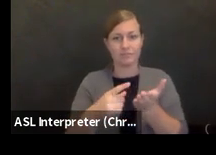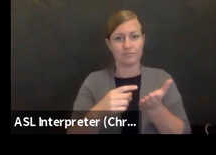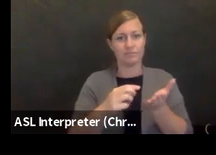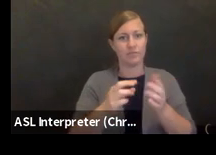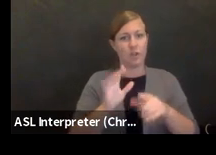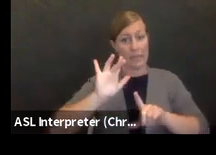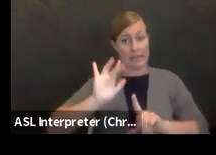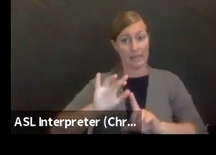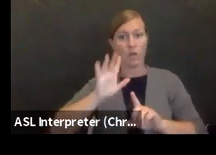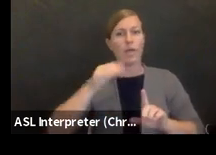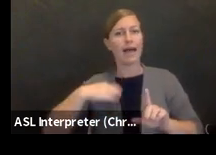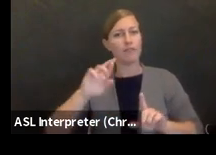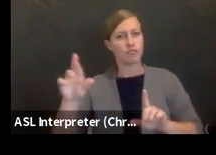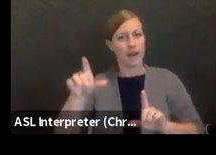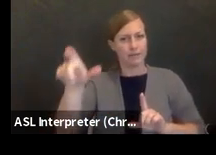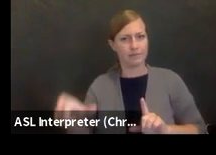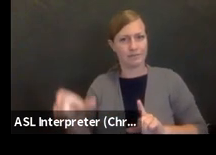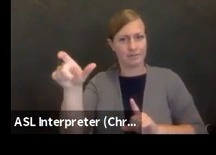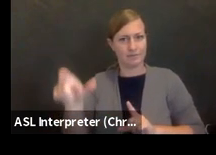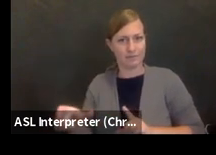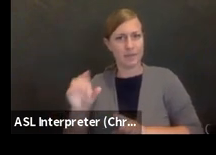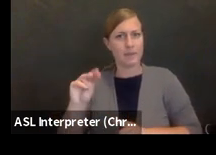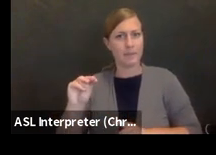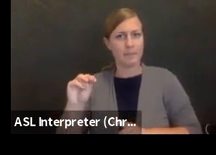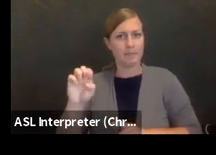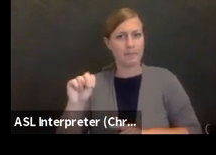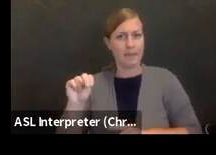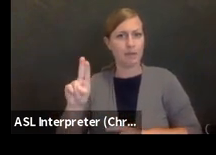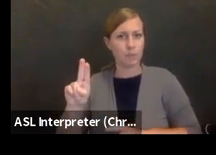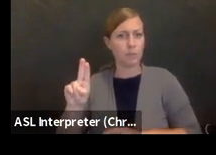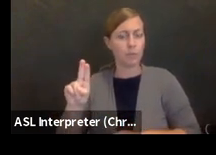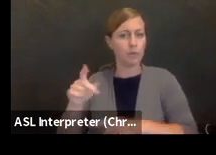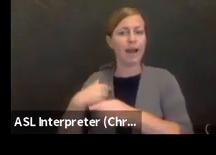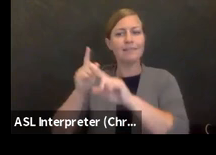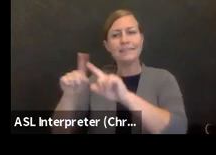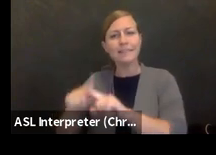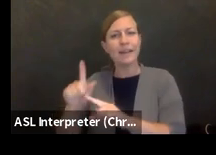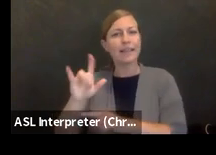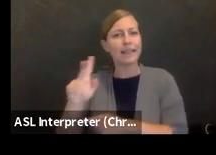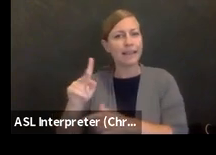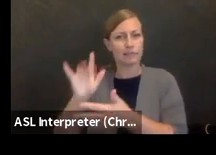ESD 113 - Andrew Hickman: That menu. Those are links. And that's a shortcut. You can add links anything in your Canvas course.